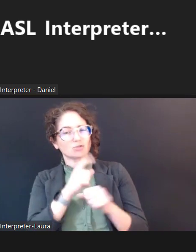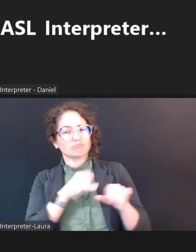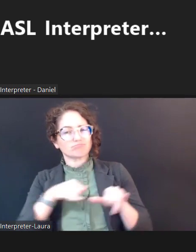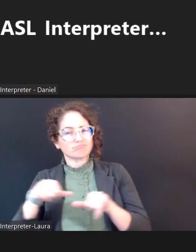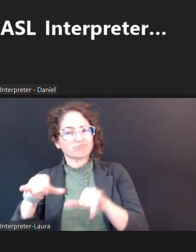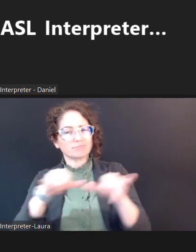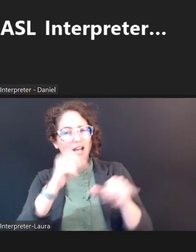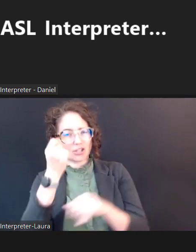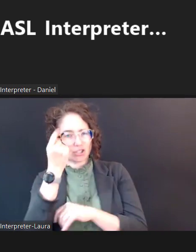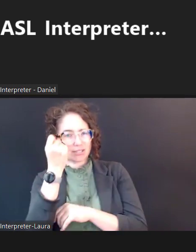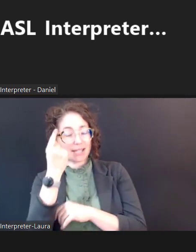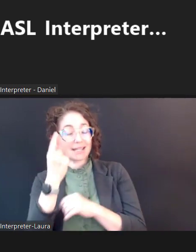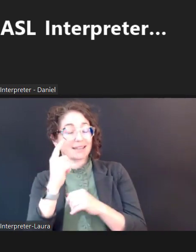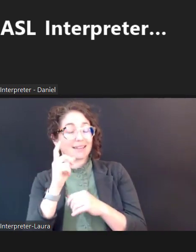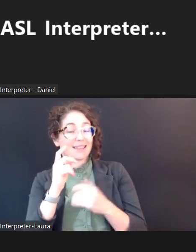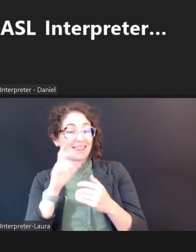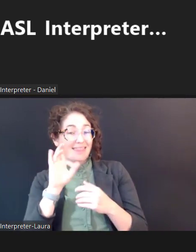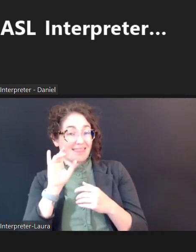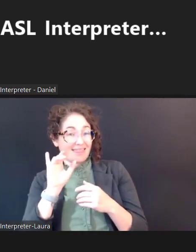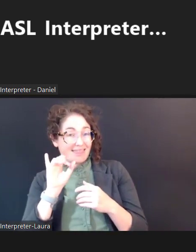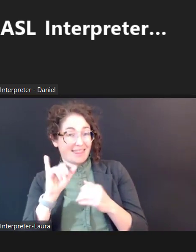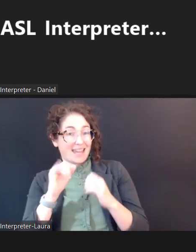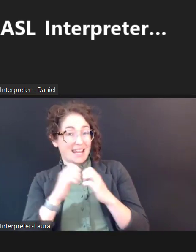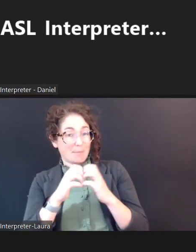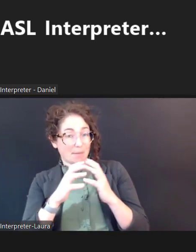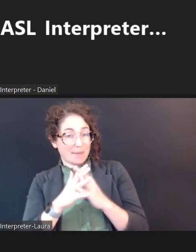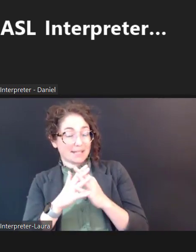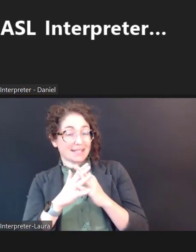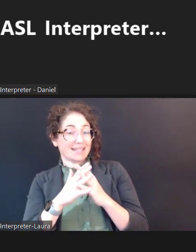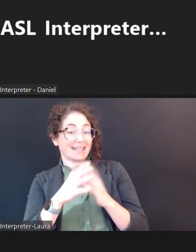implementing an evidence-based hearing screening practice is going